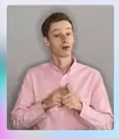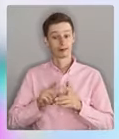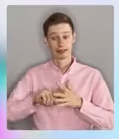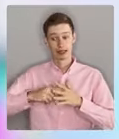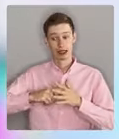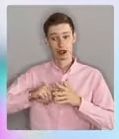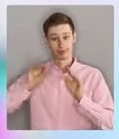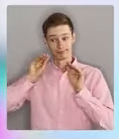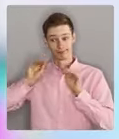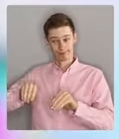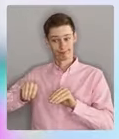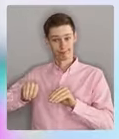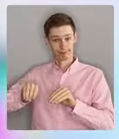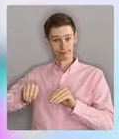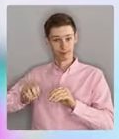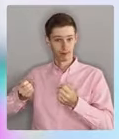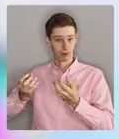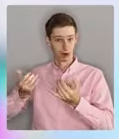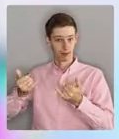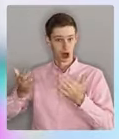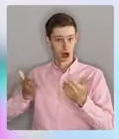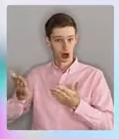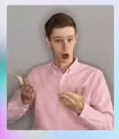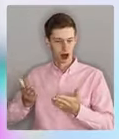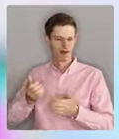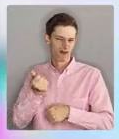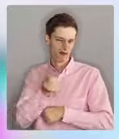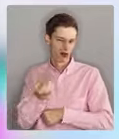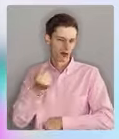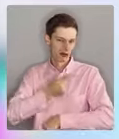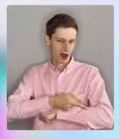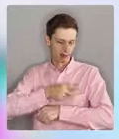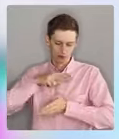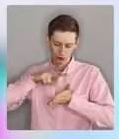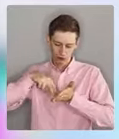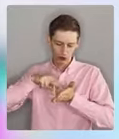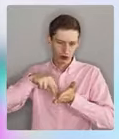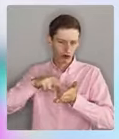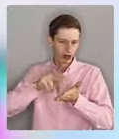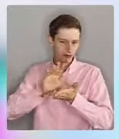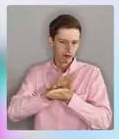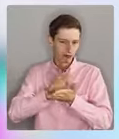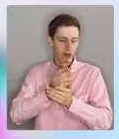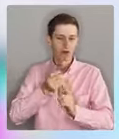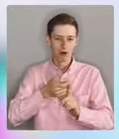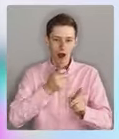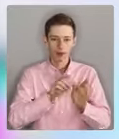Initial implementation took a few days and we started by reading through the documentation available at developer.oculus.com.